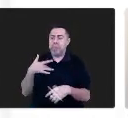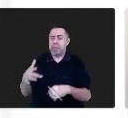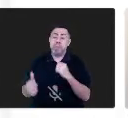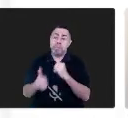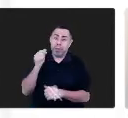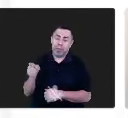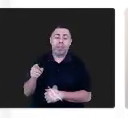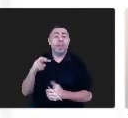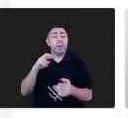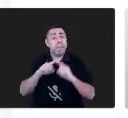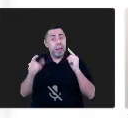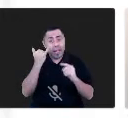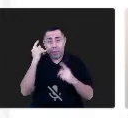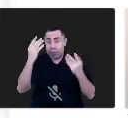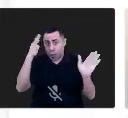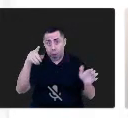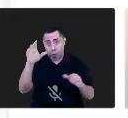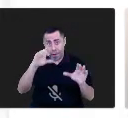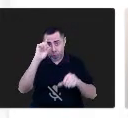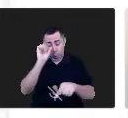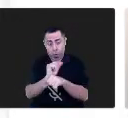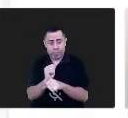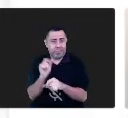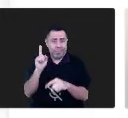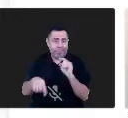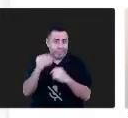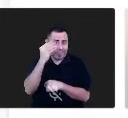your twitter when you're on your facebook whatever it is on instagram just say hey i'm looking for